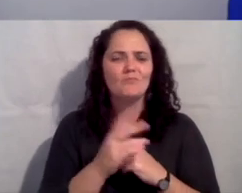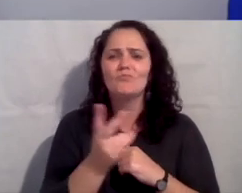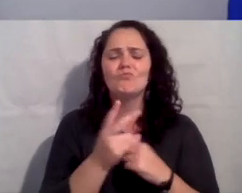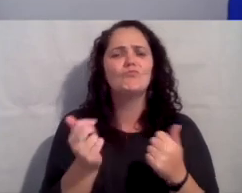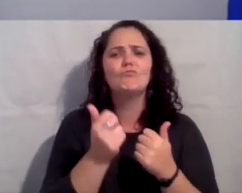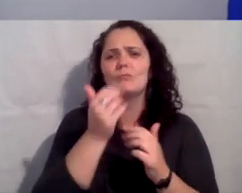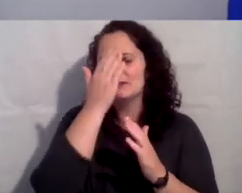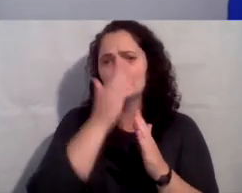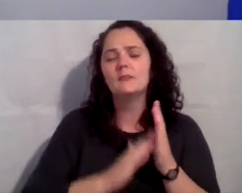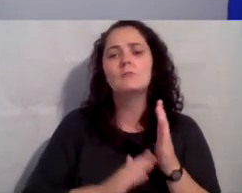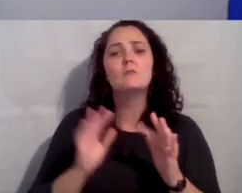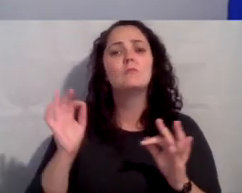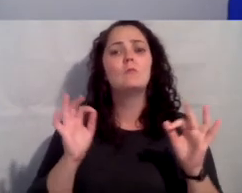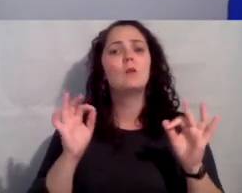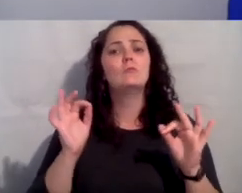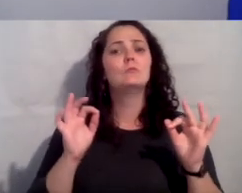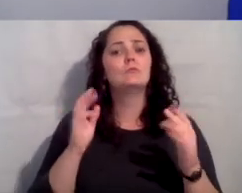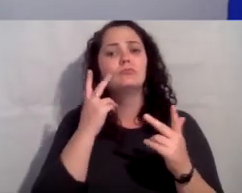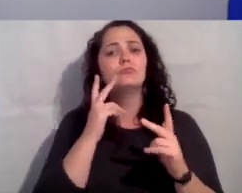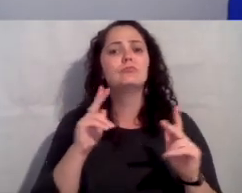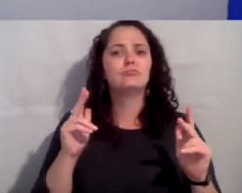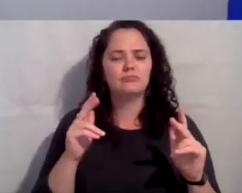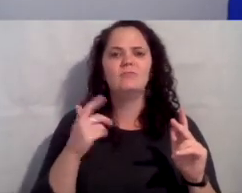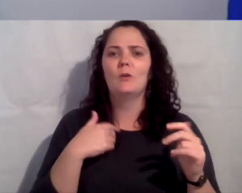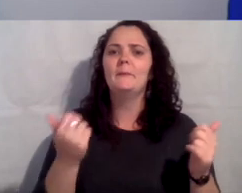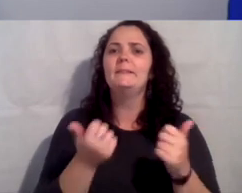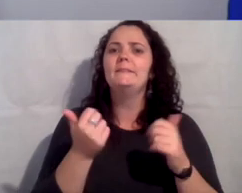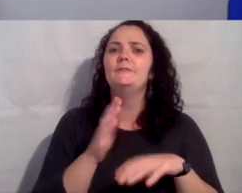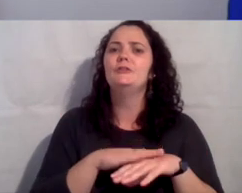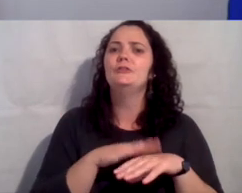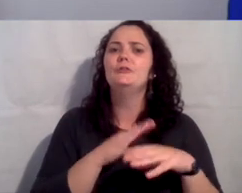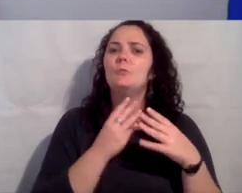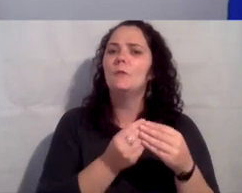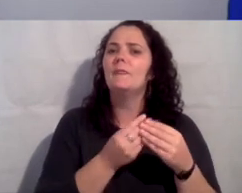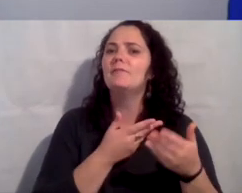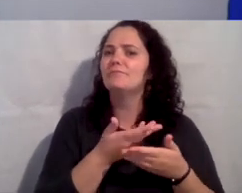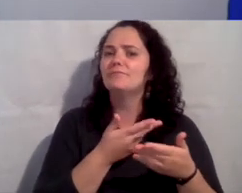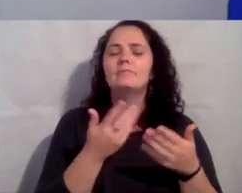with, had the good fortune to work with many times before. Now before we get started I'd like to thank Shannon